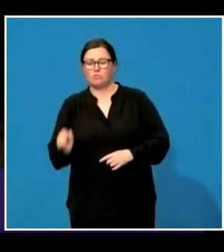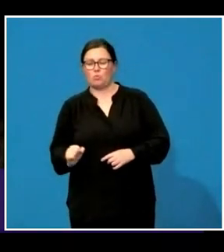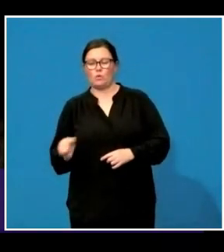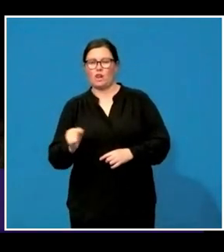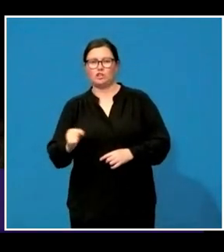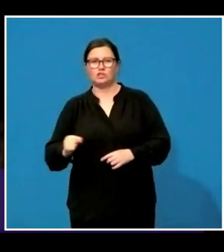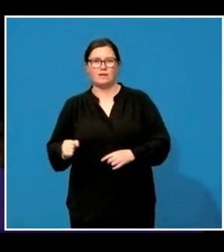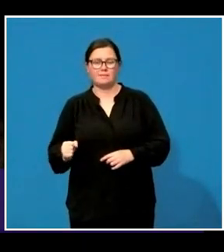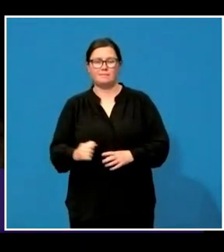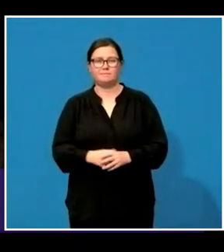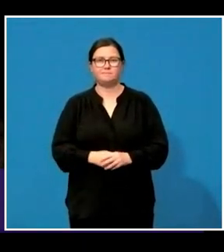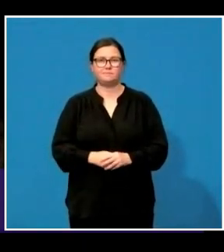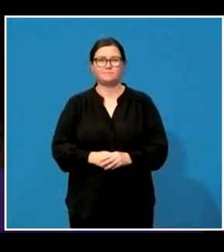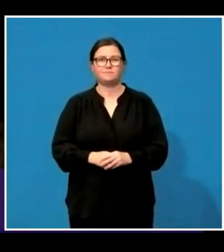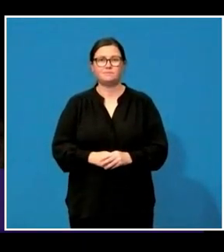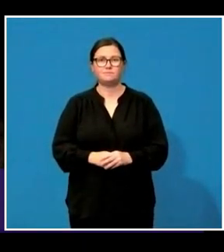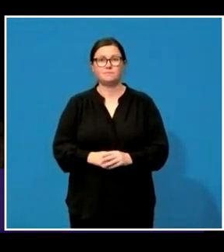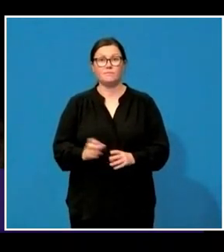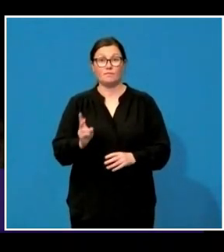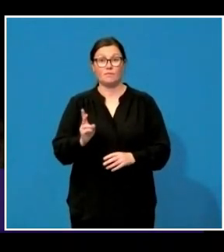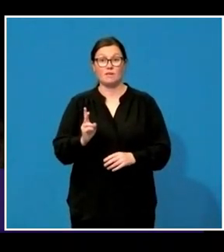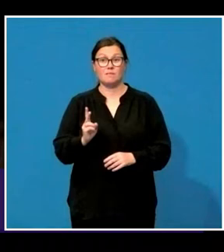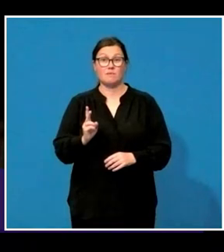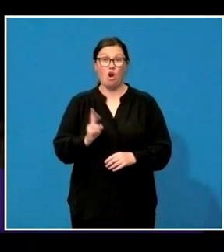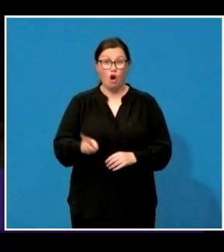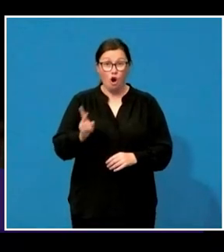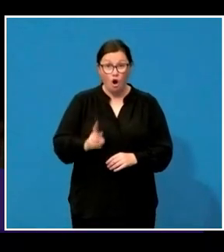But often that either is not serviceable or needs servicing.